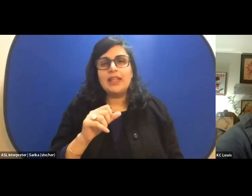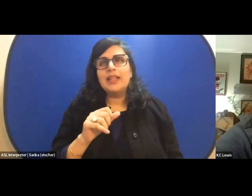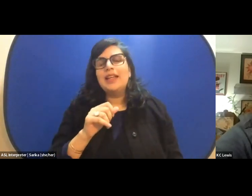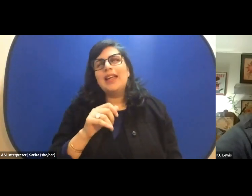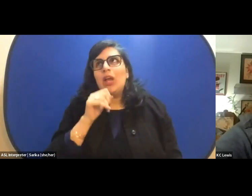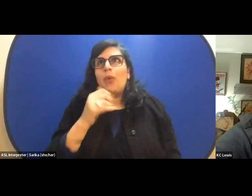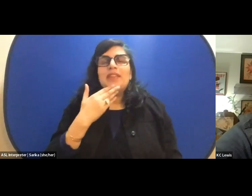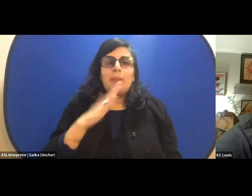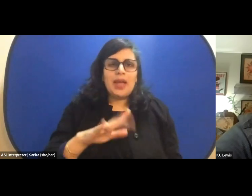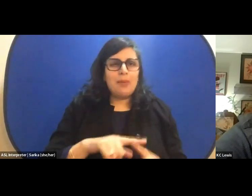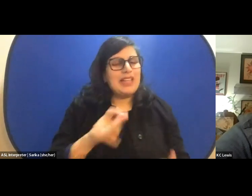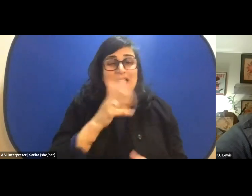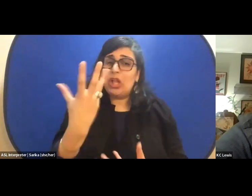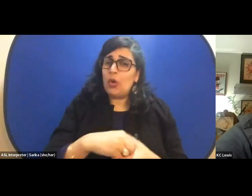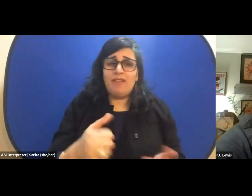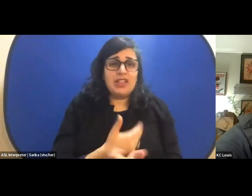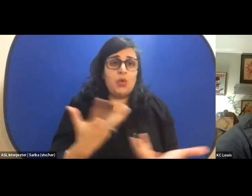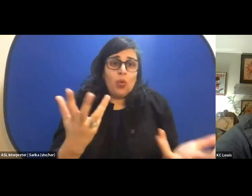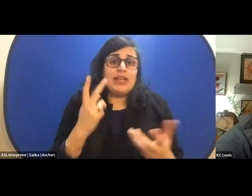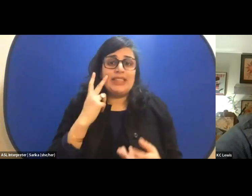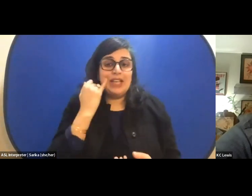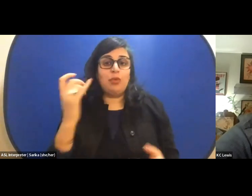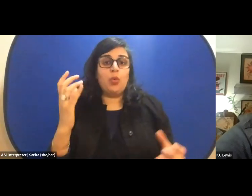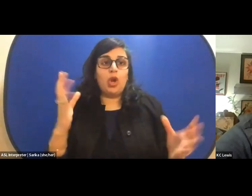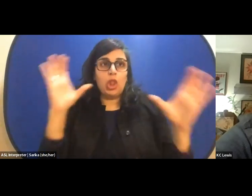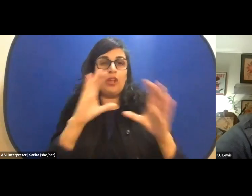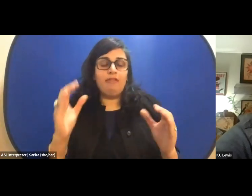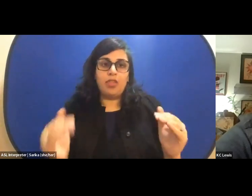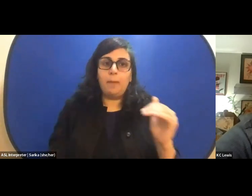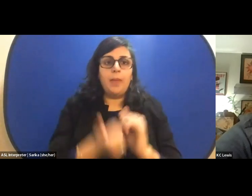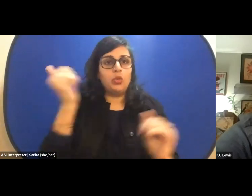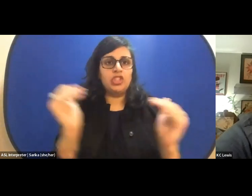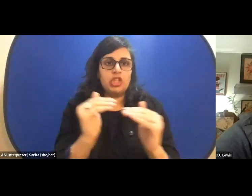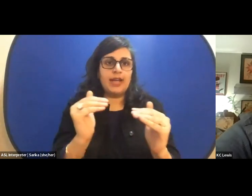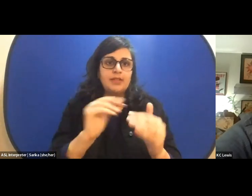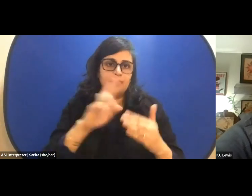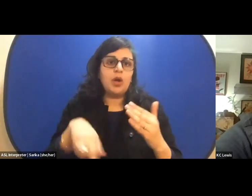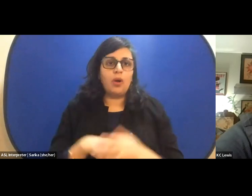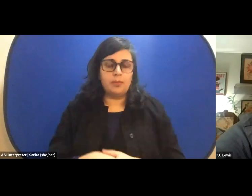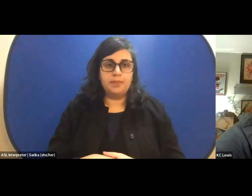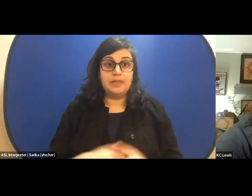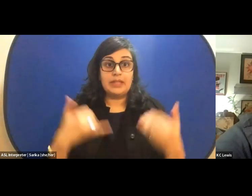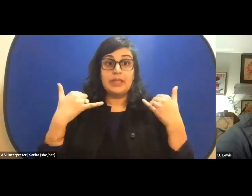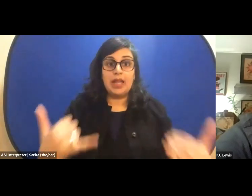sheriffs and everything. It was very much a compromised bill which doesn't mean it wasn't a good bill but